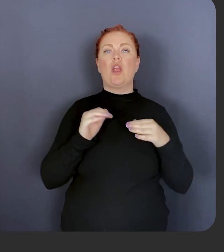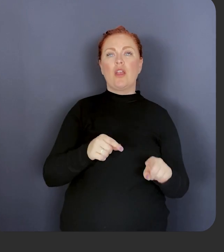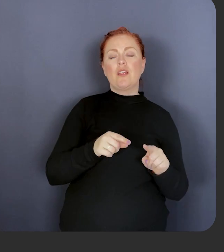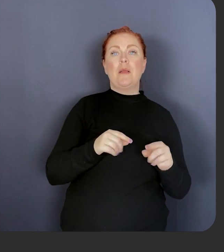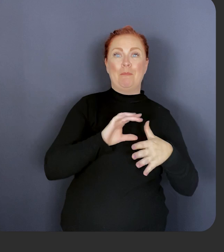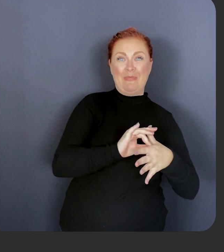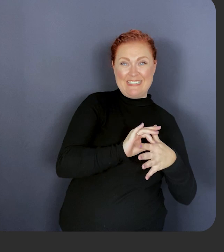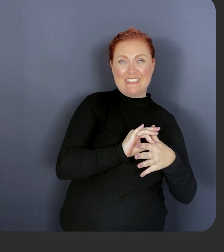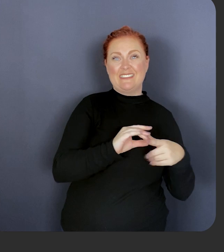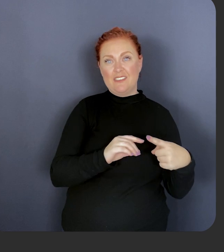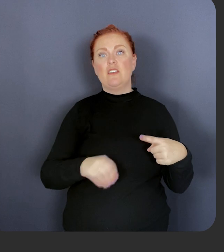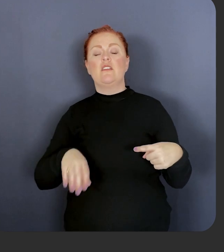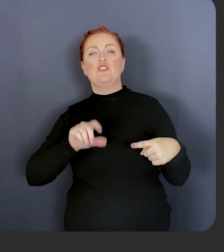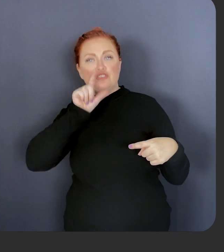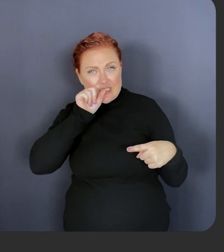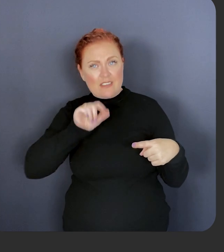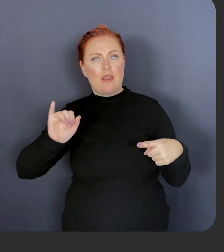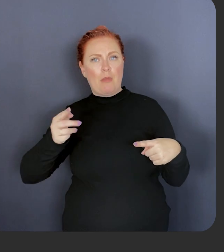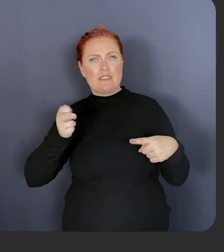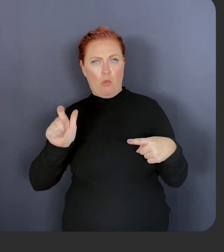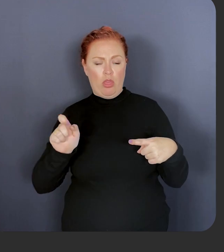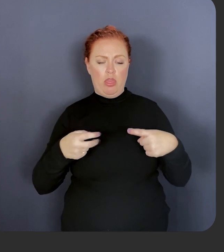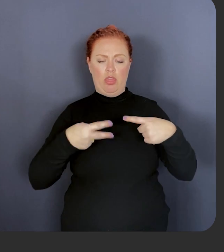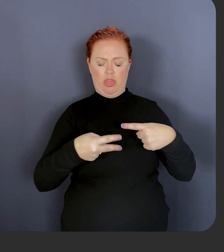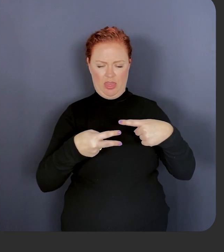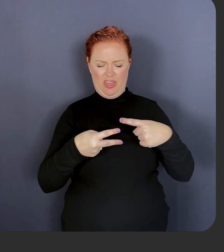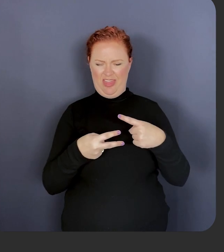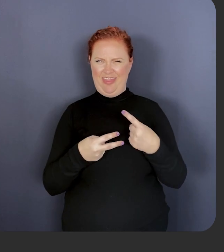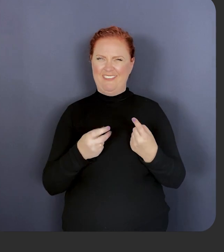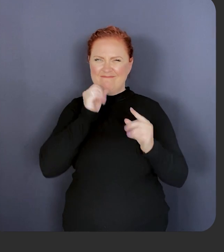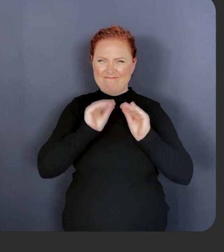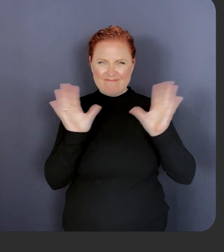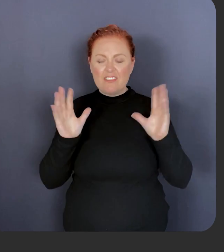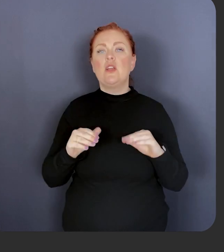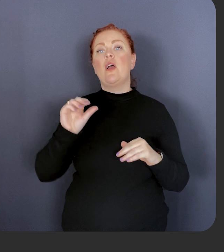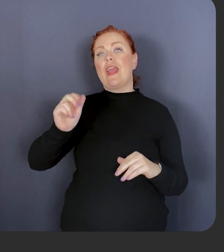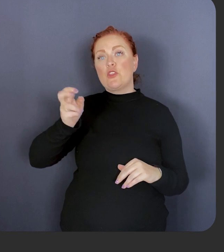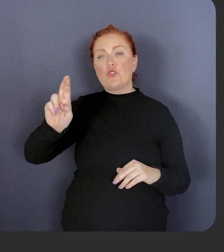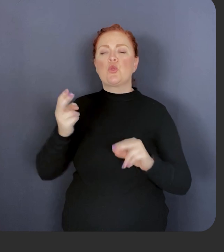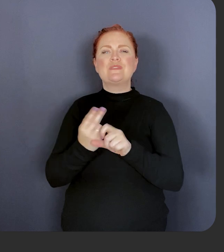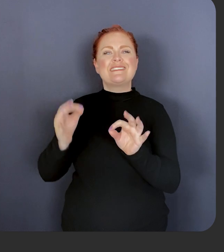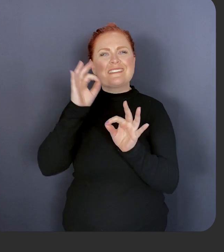That's a really hard pattern to try and work with. In Angular, simplified menus and controls